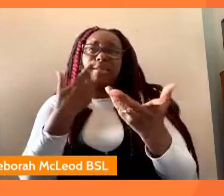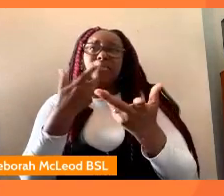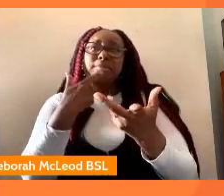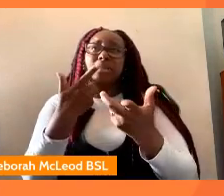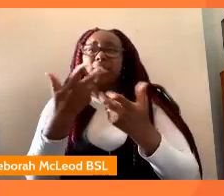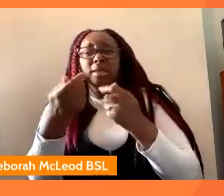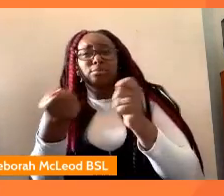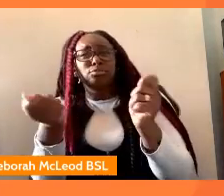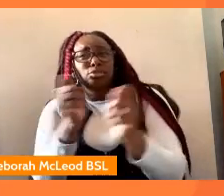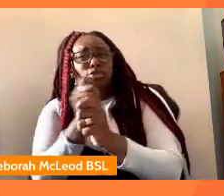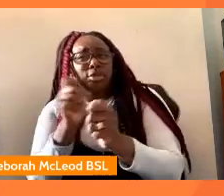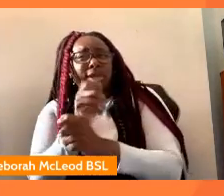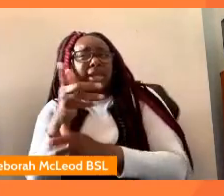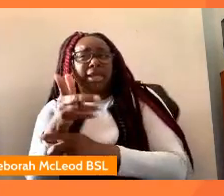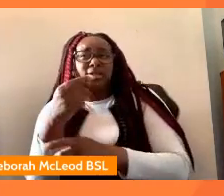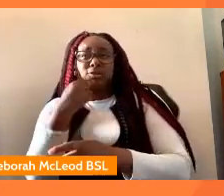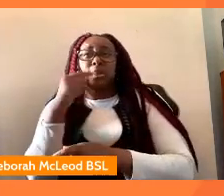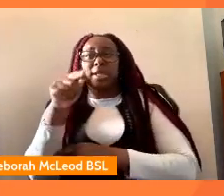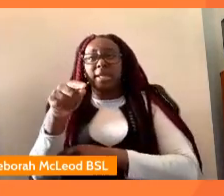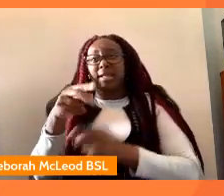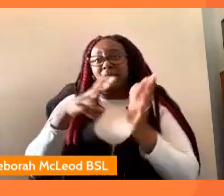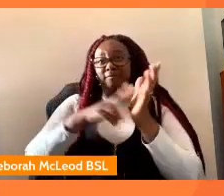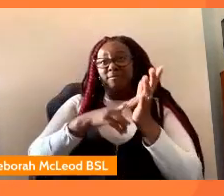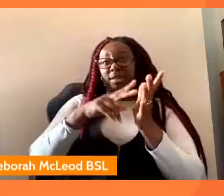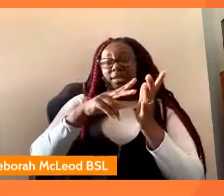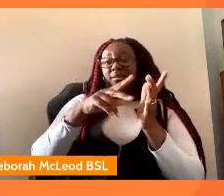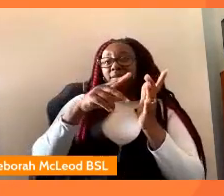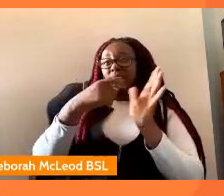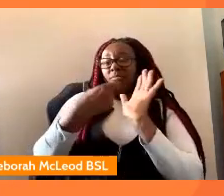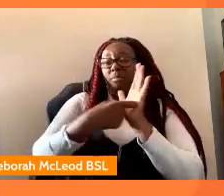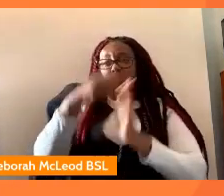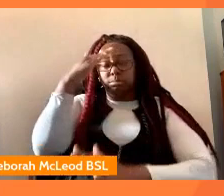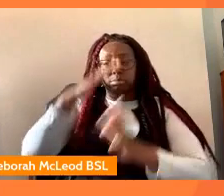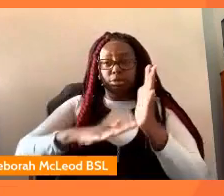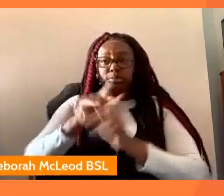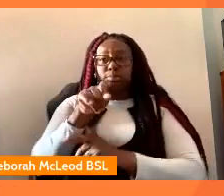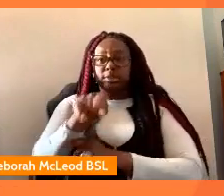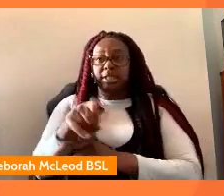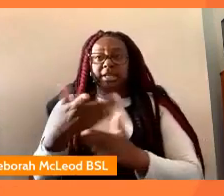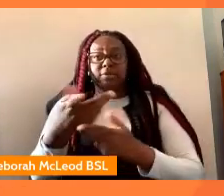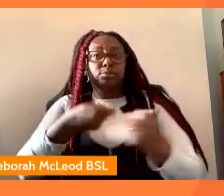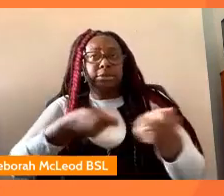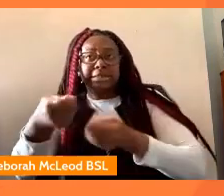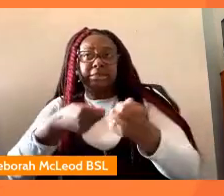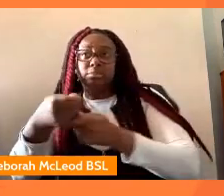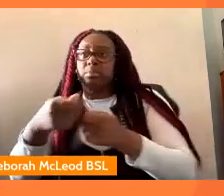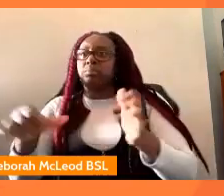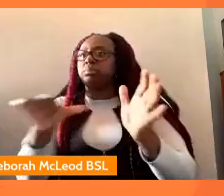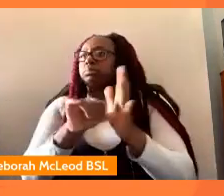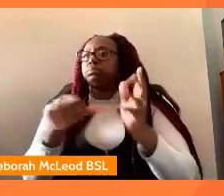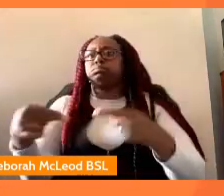So I have just produced a VR experience and the distribution is really challenging.